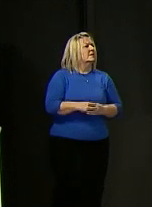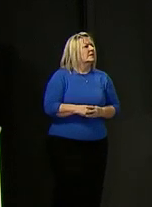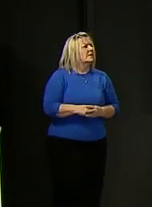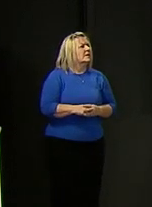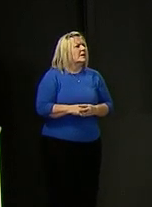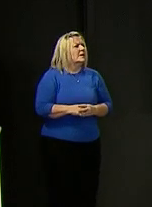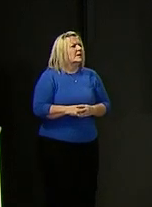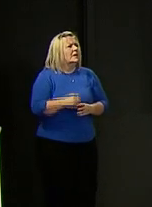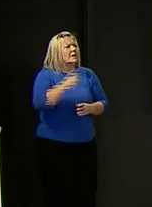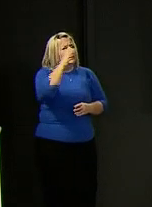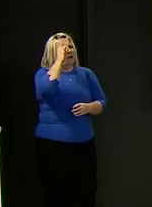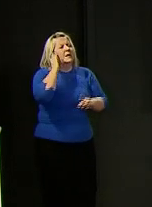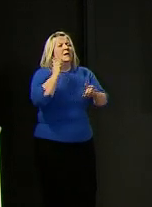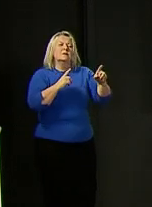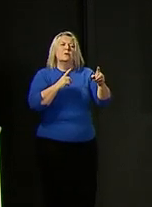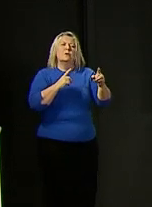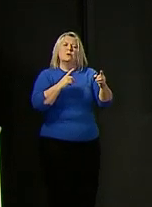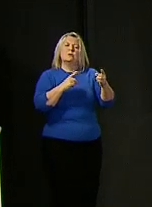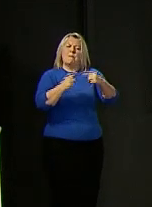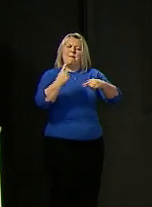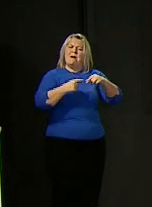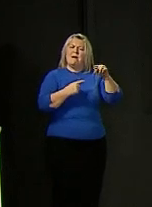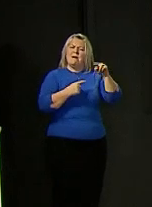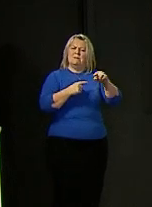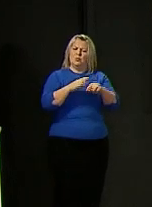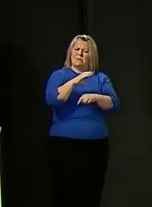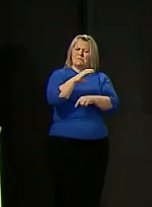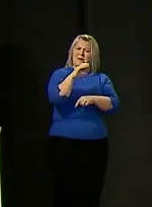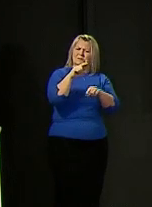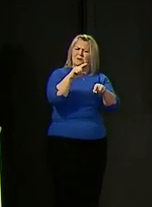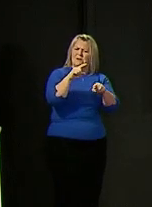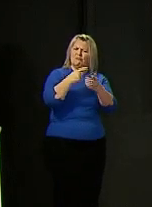referrals that were made they're dropping cancer cancer in fellows the